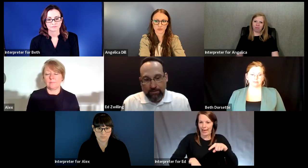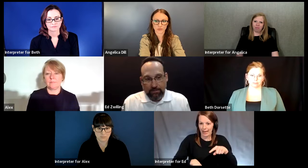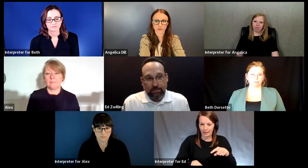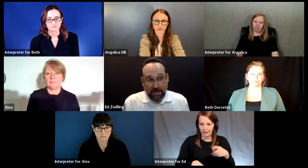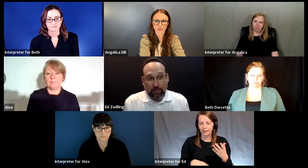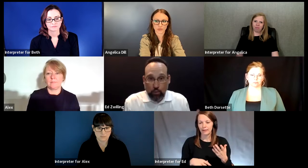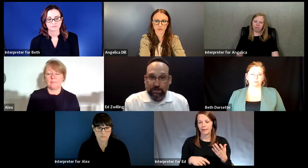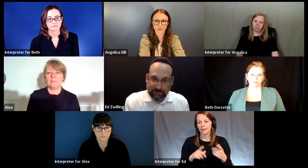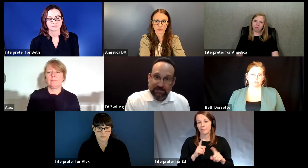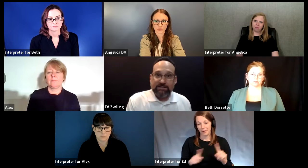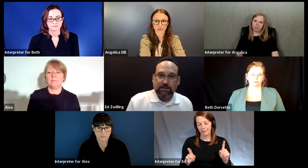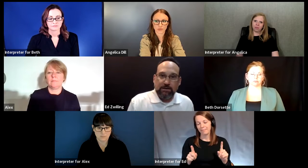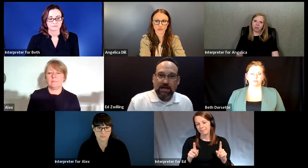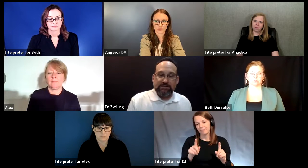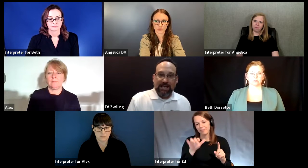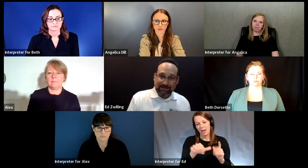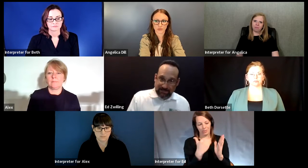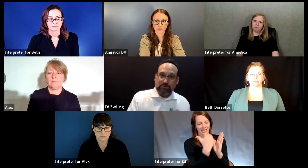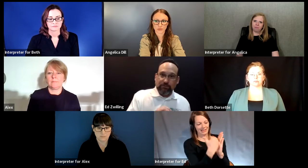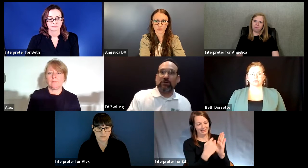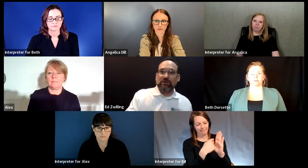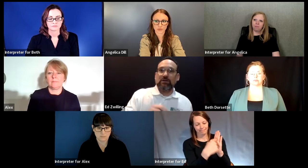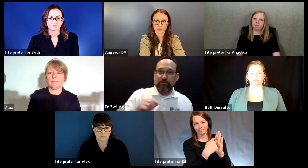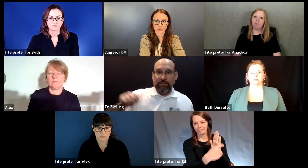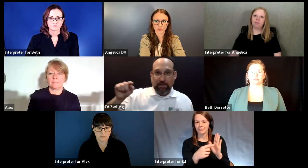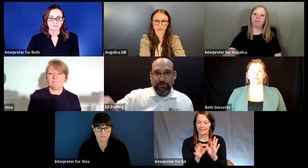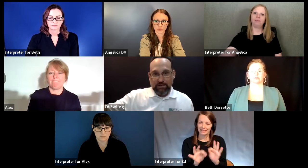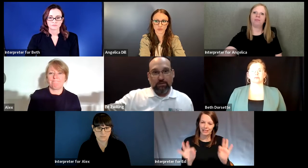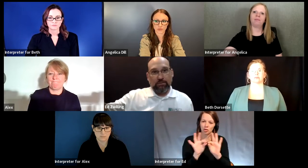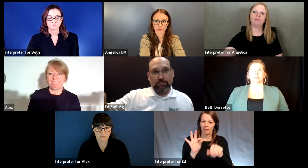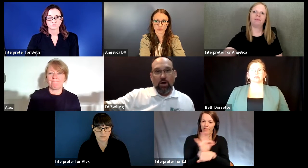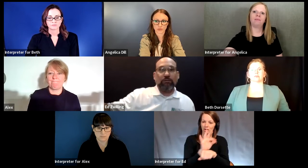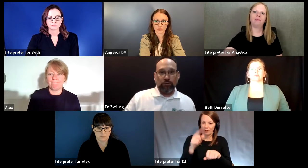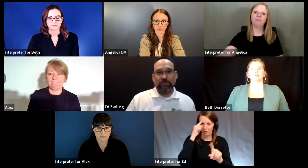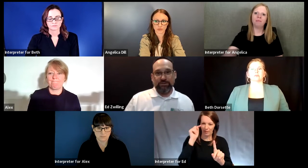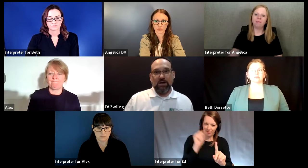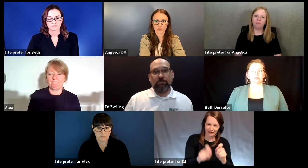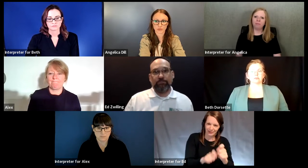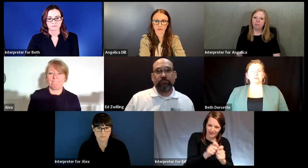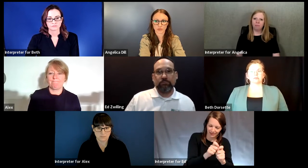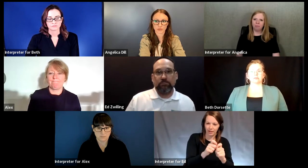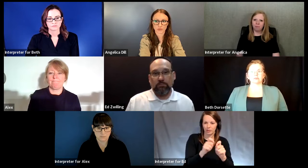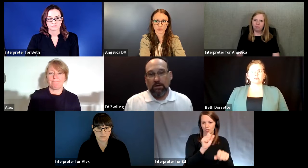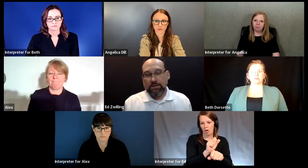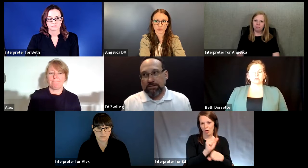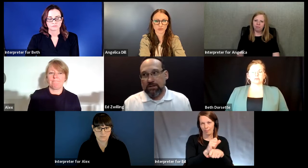But that was listed as an essential function of that particular law enforcement job.